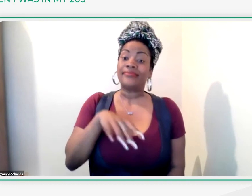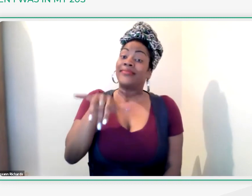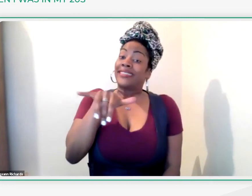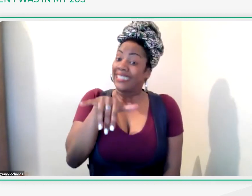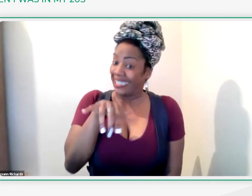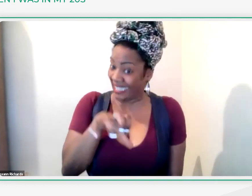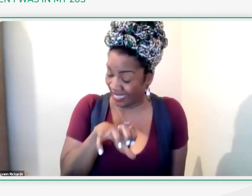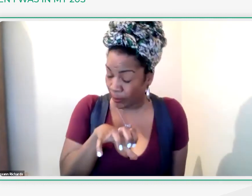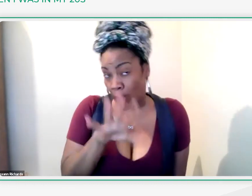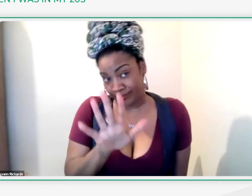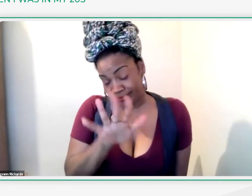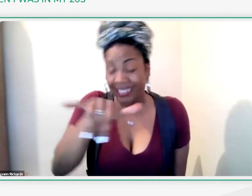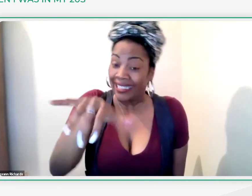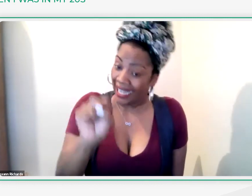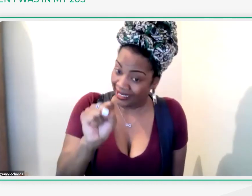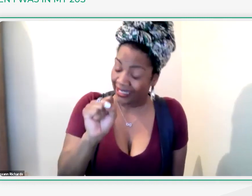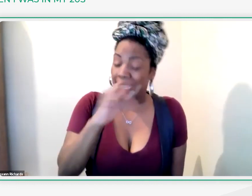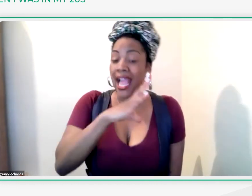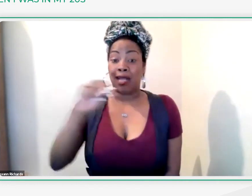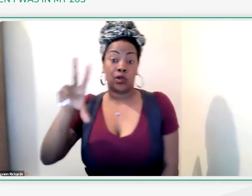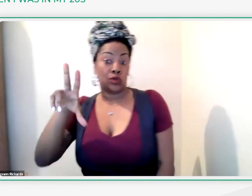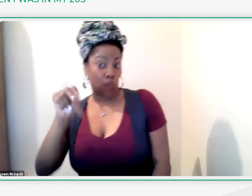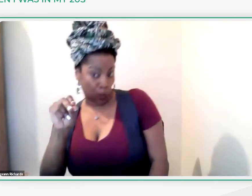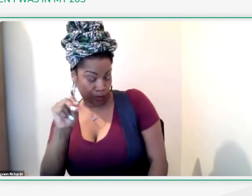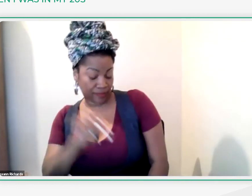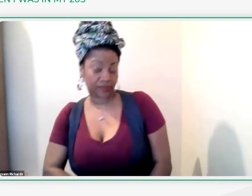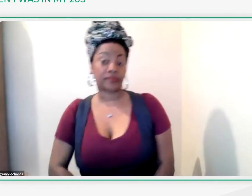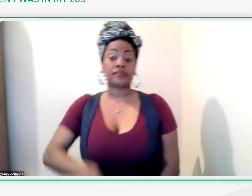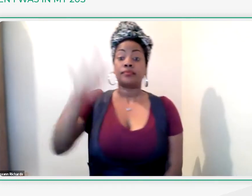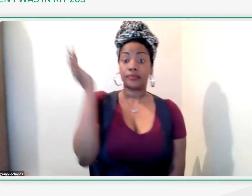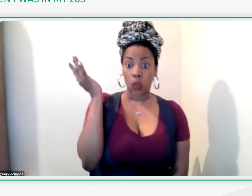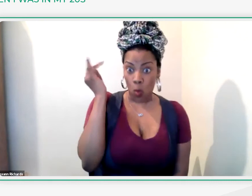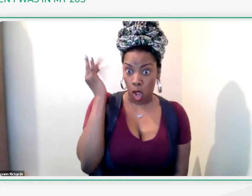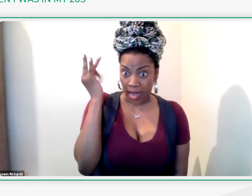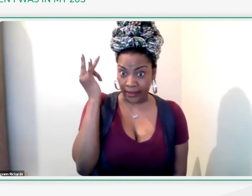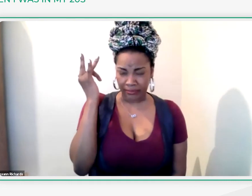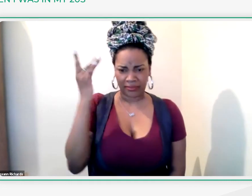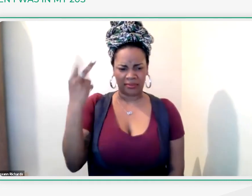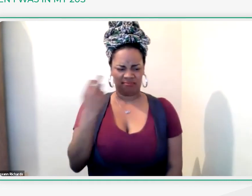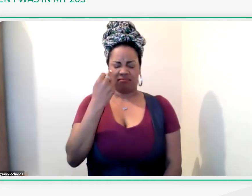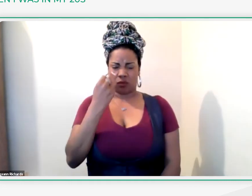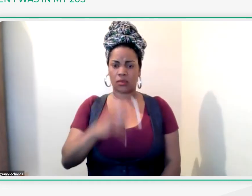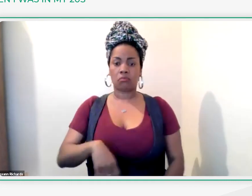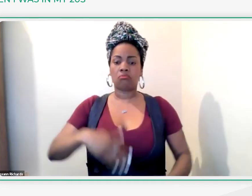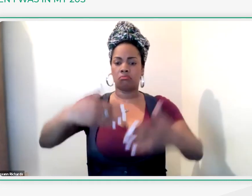Well, yes and no at the same time.